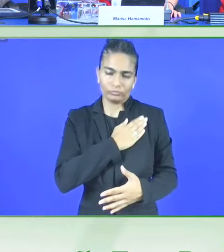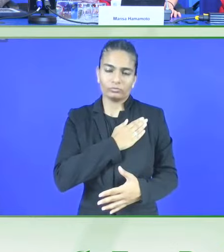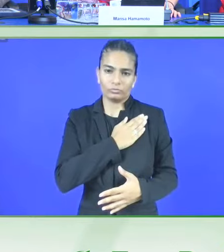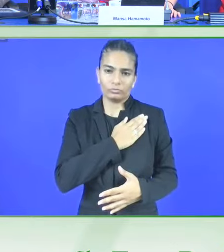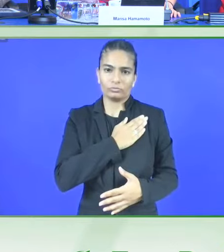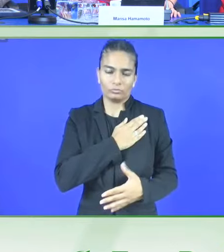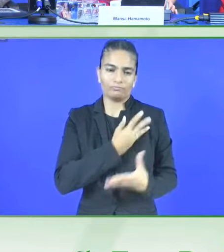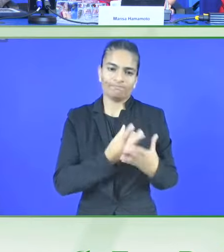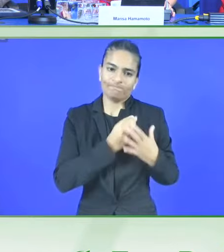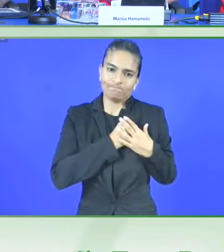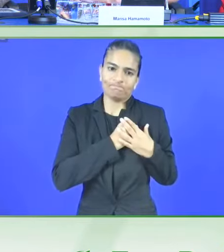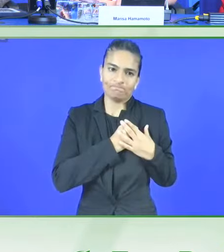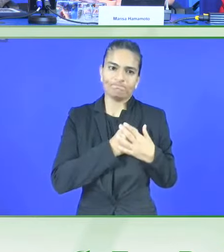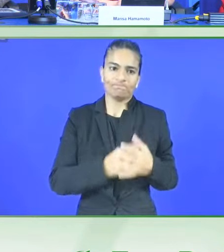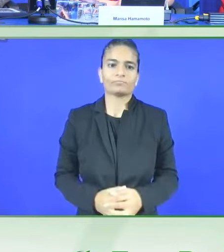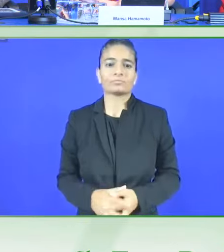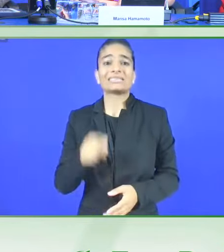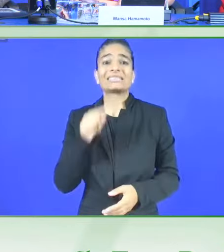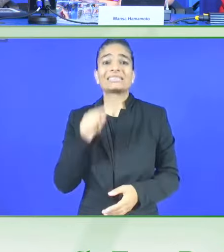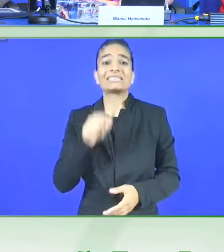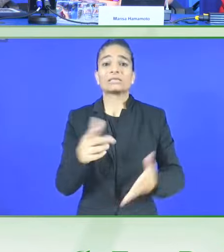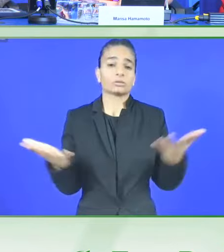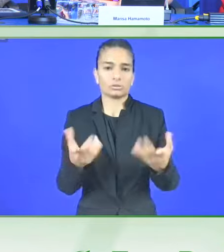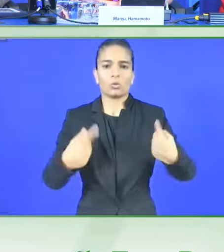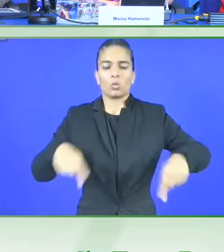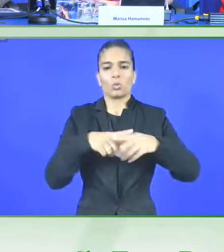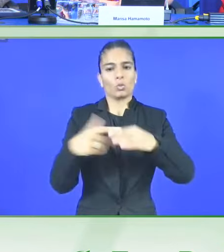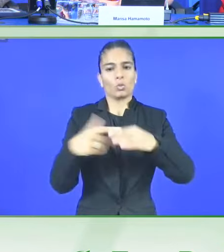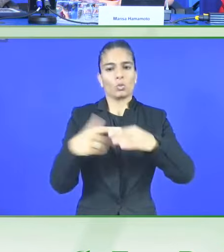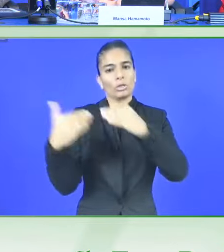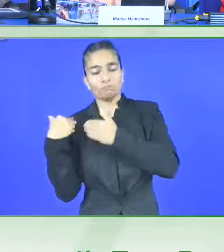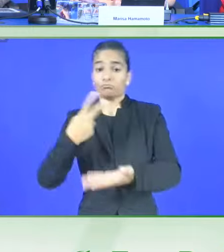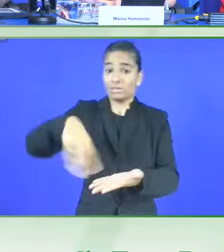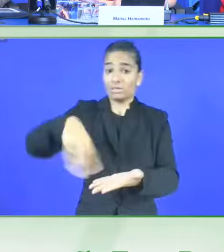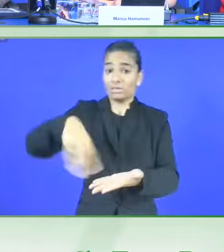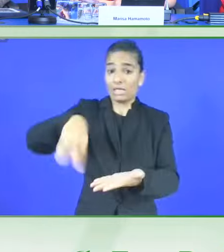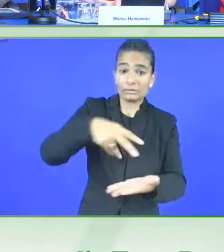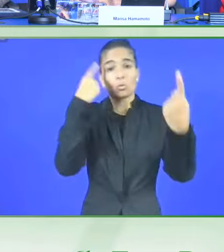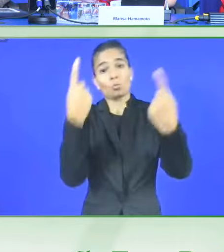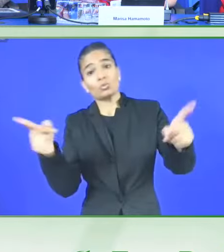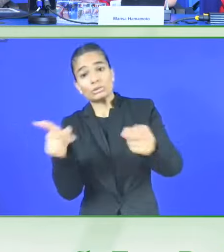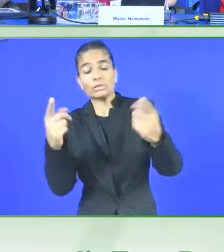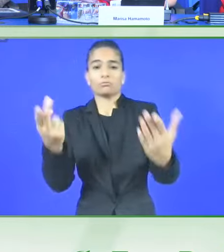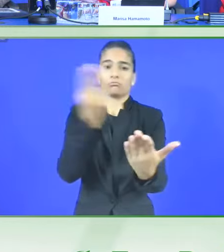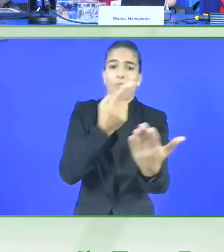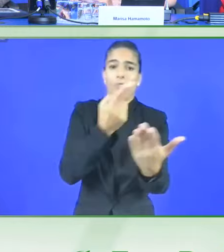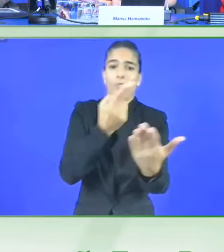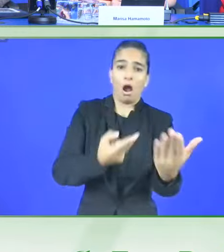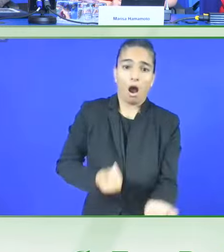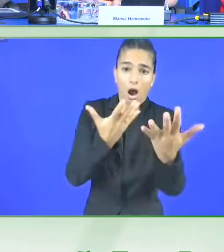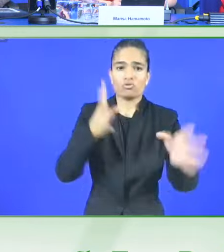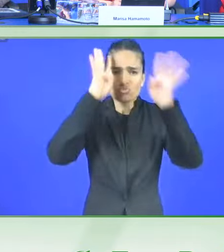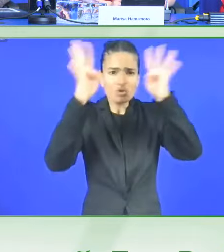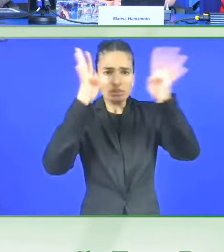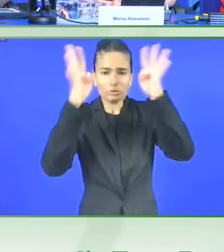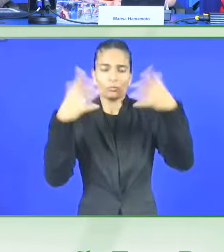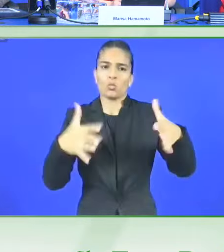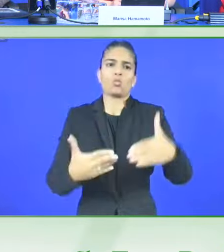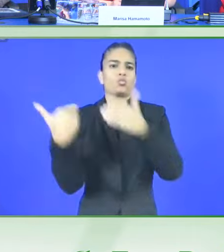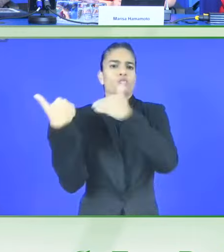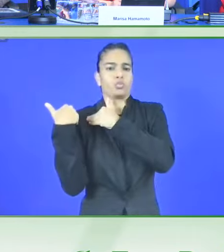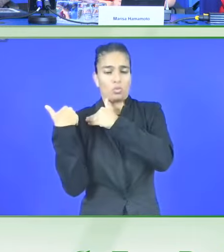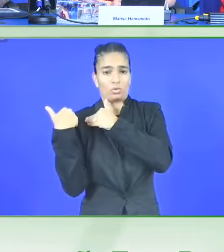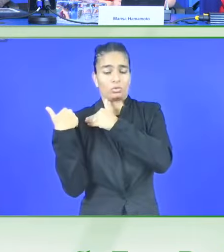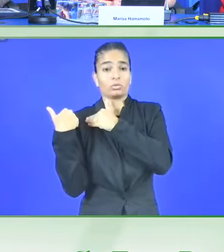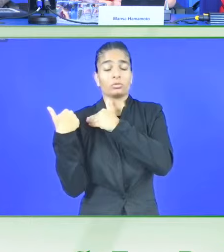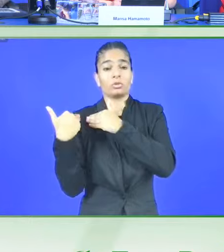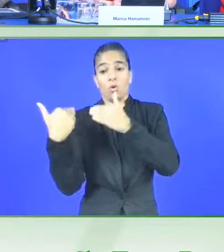with disabilities to actively participate in the arts, and realise their full potential.